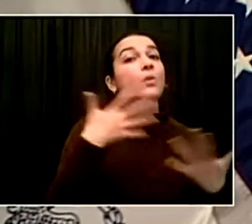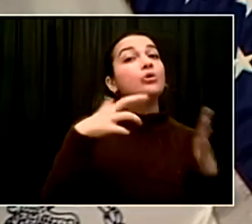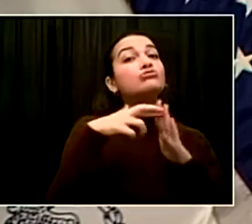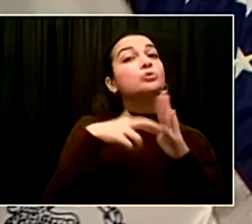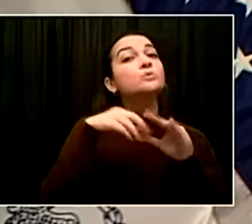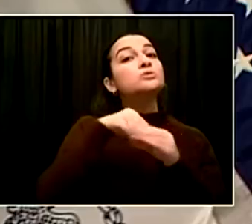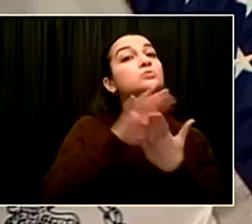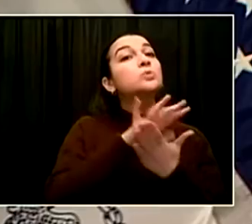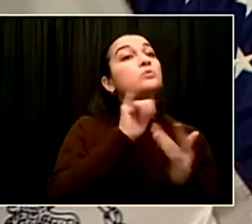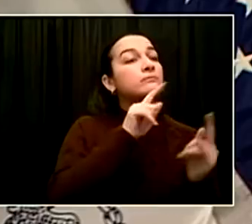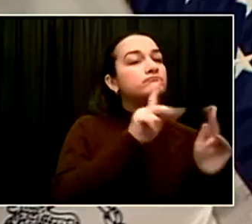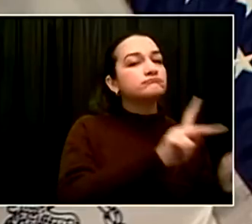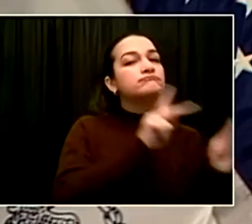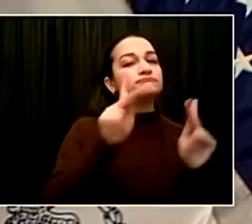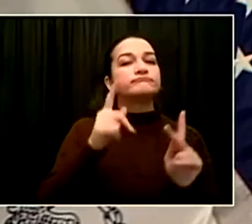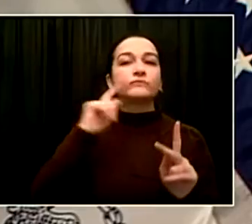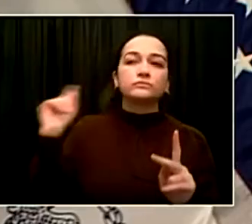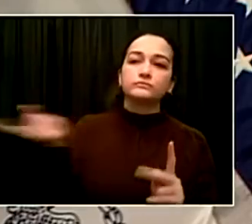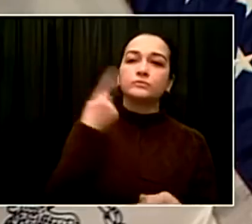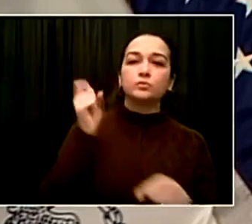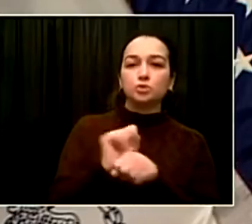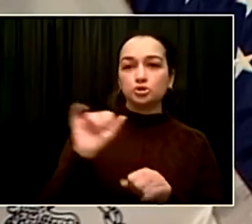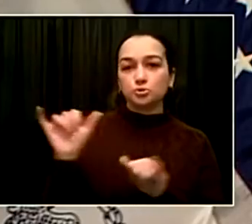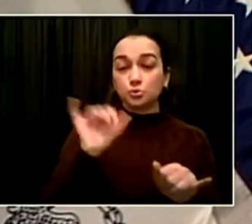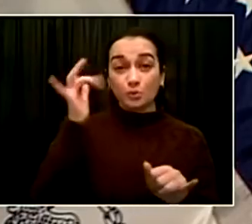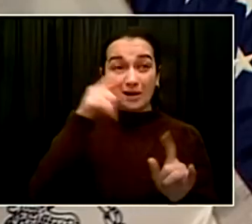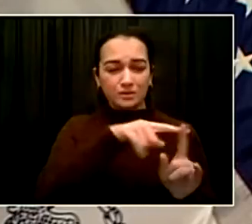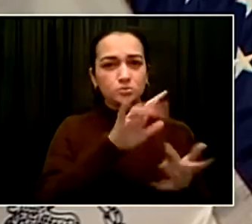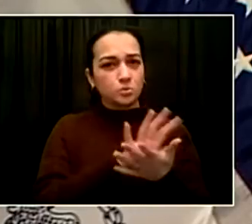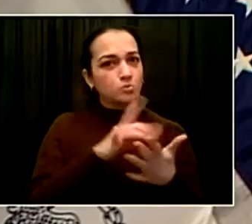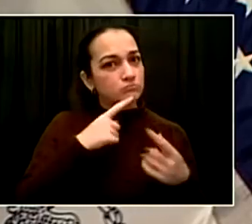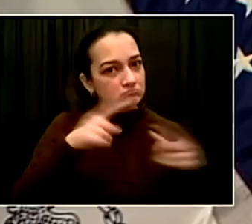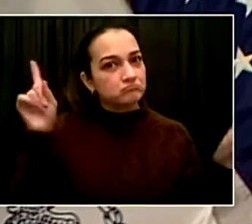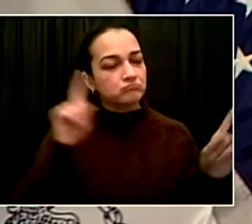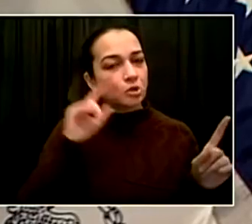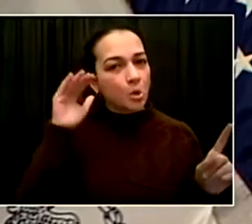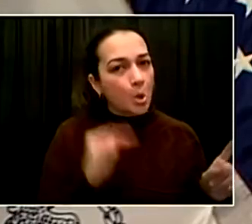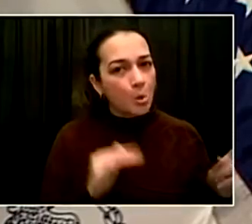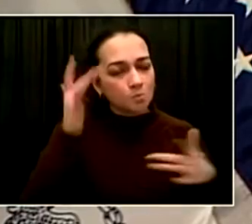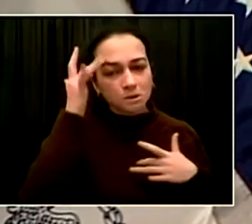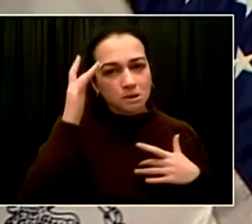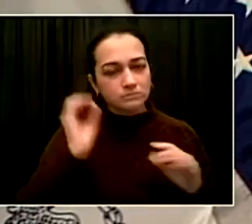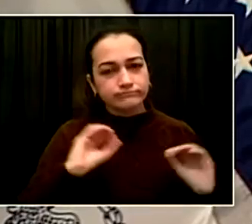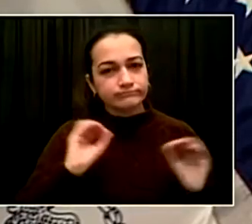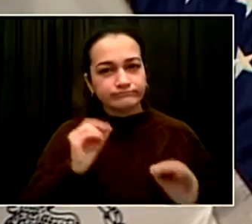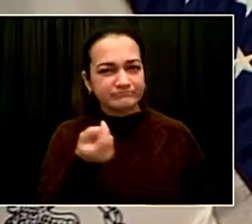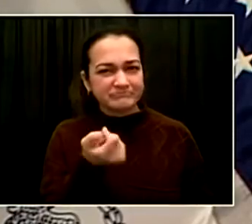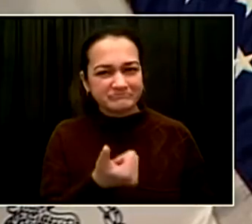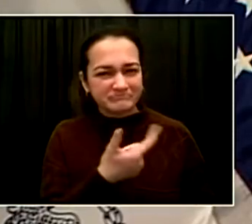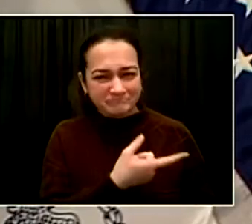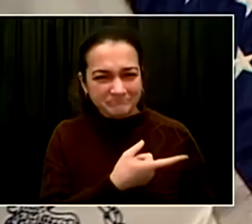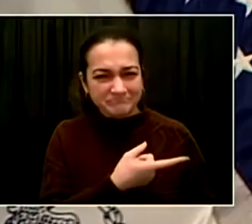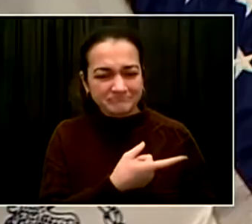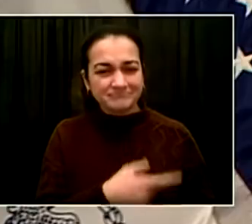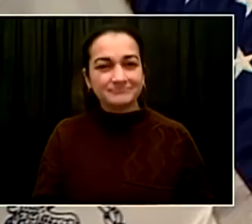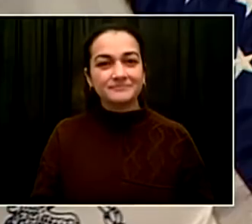THEY STILL HAVE AN EXTRAORDINARILY LOW LEVEL OF COVID IN THEM. WE APPLY THE SAME STANDARDS IN úOUR CITY OFFICES. SO, IF THERE IS ANY PLACE WHERE